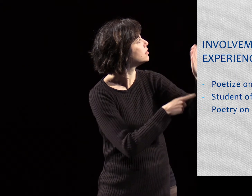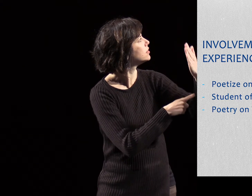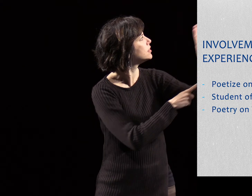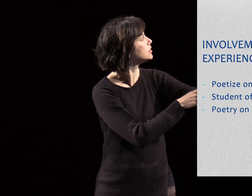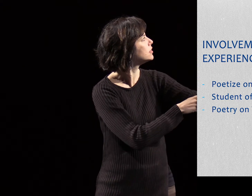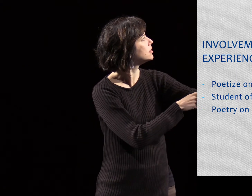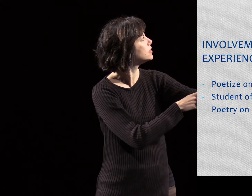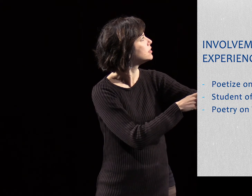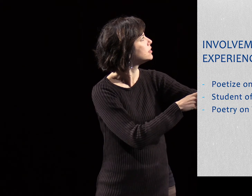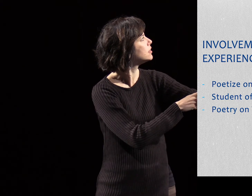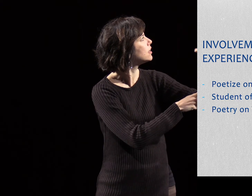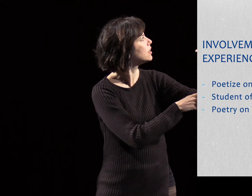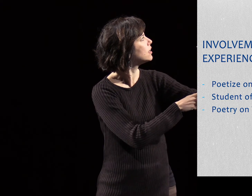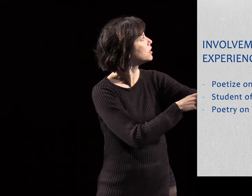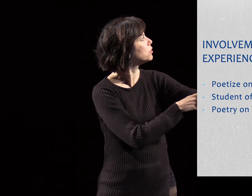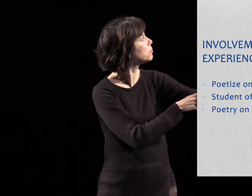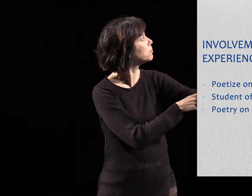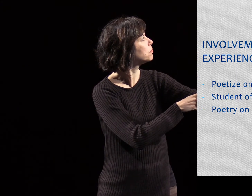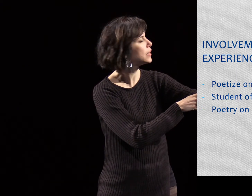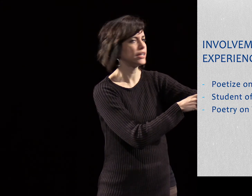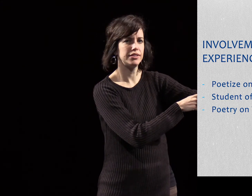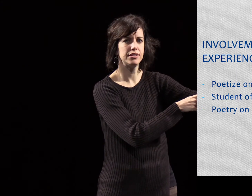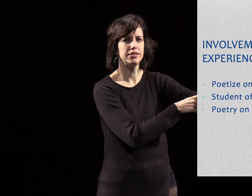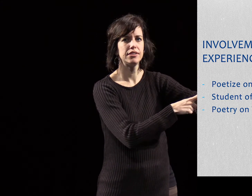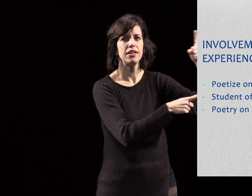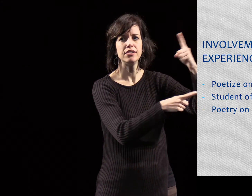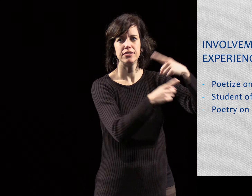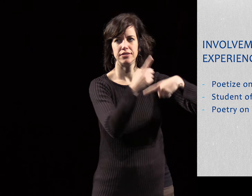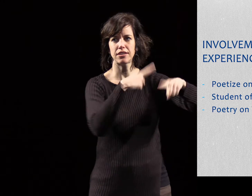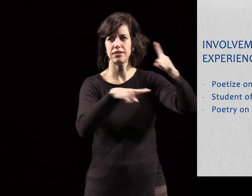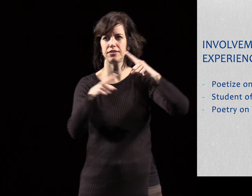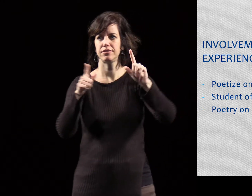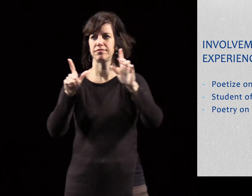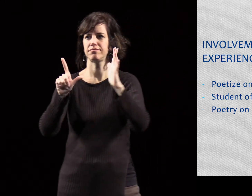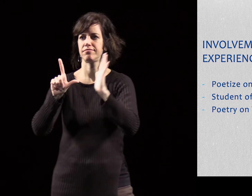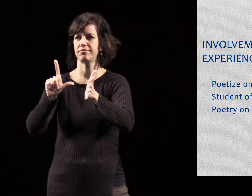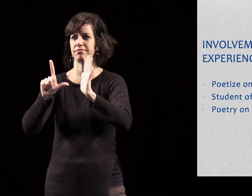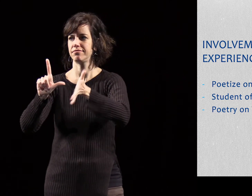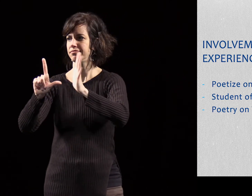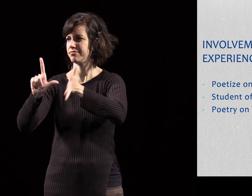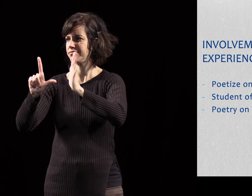Letras/LIBRAS. Again, I sign it like this.